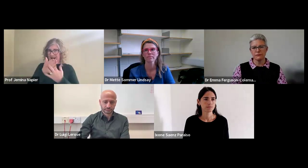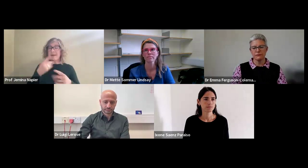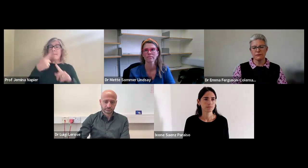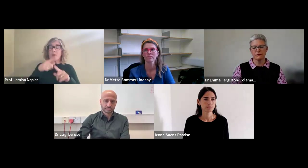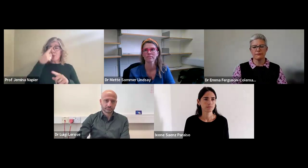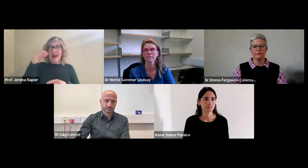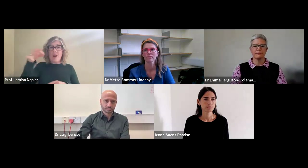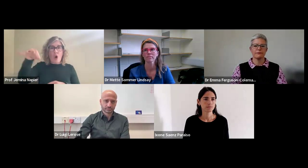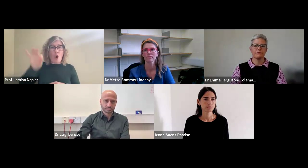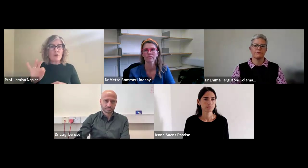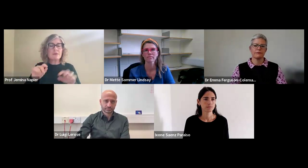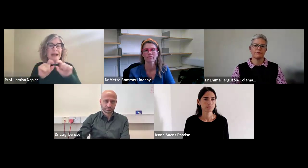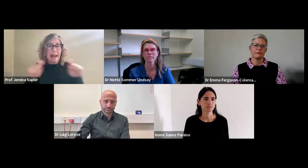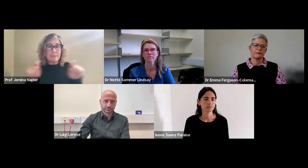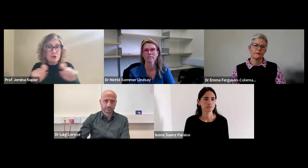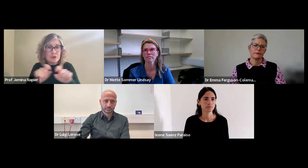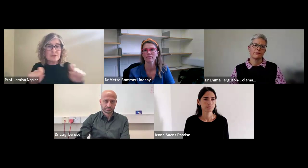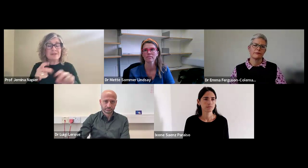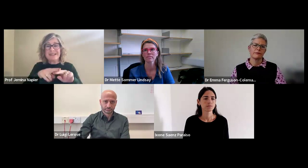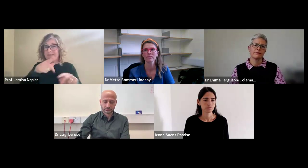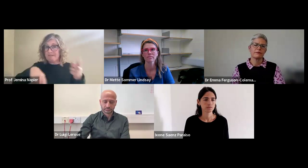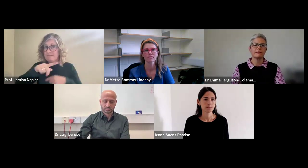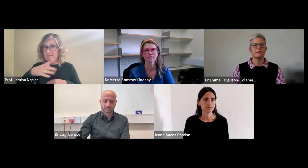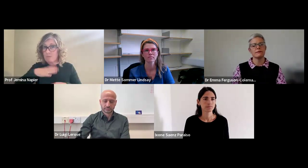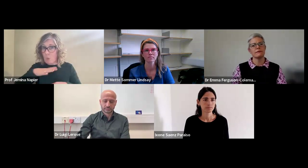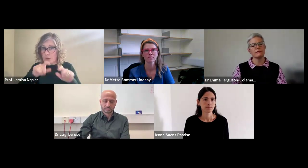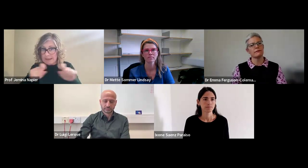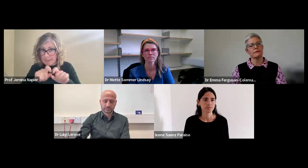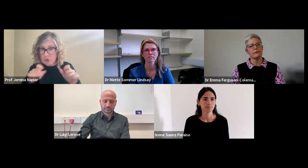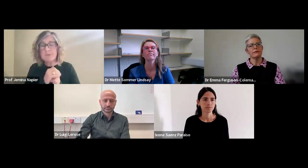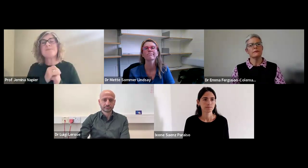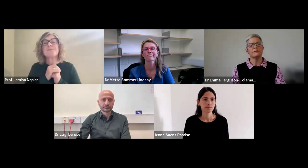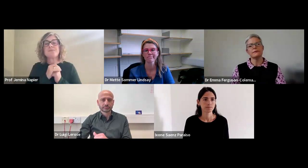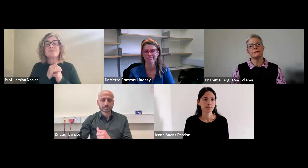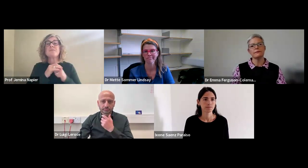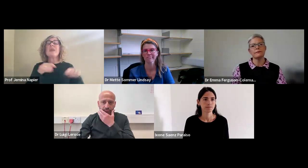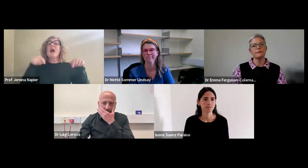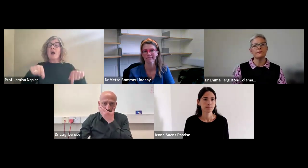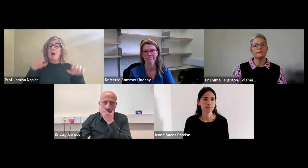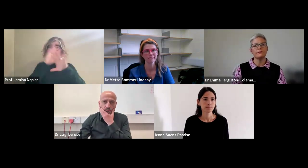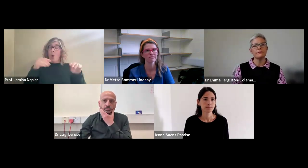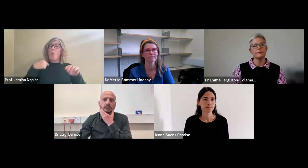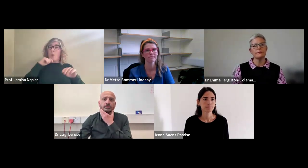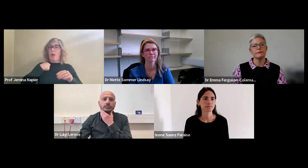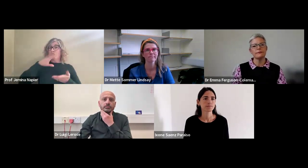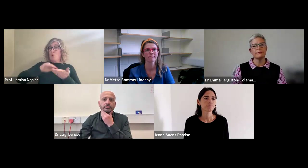throughout this session so that everybody can have access. you can also turn on captions if you want